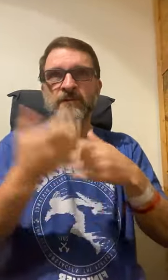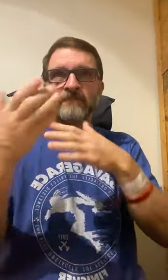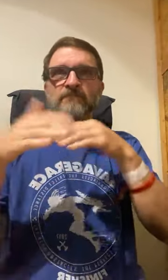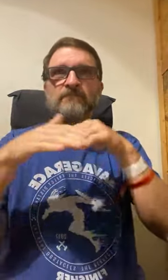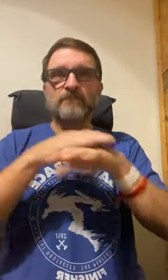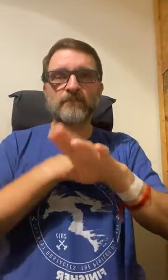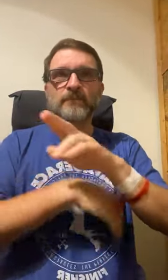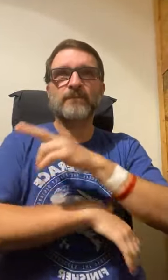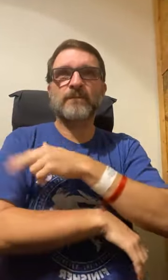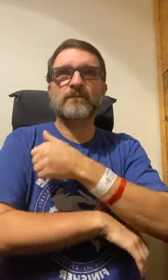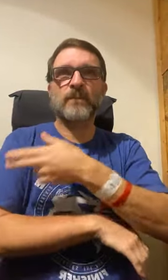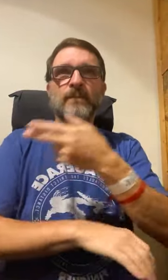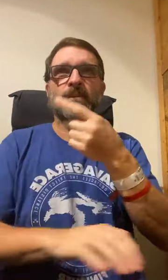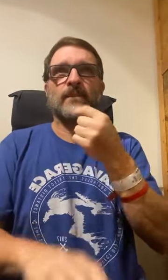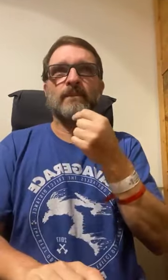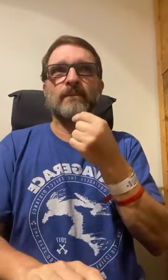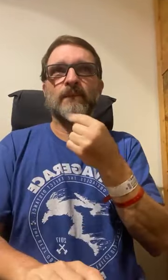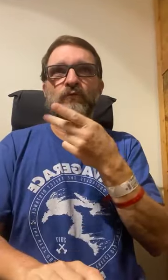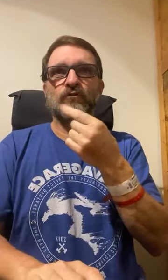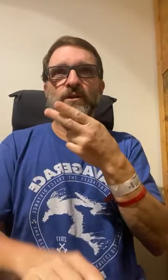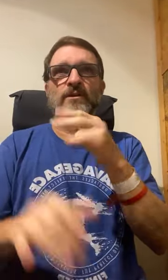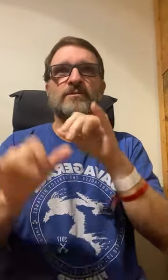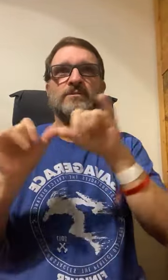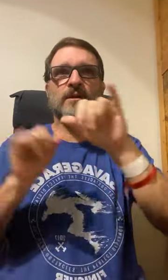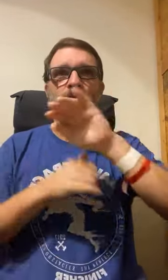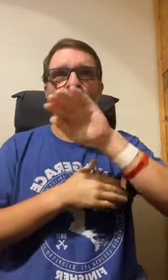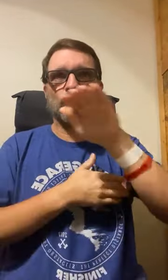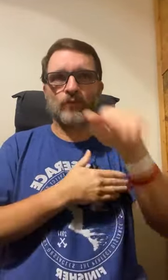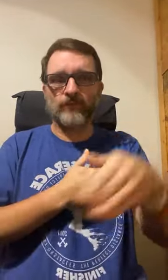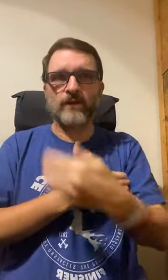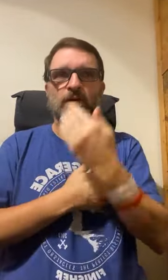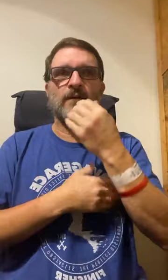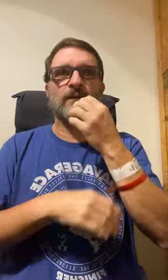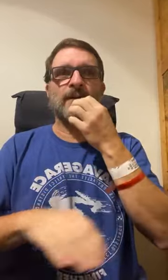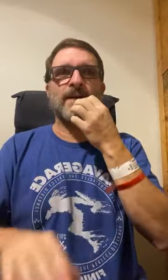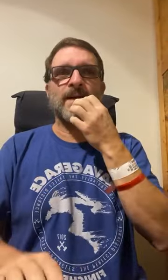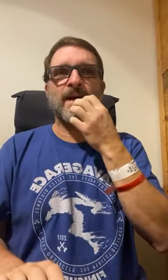OK I got taken to the hospital on Thursday stayed overnight